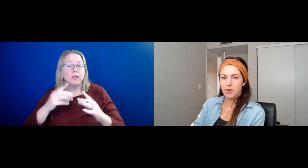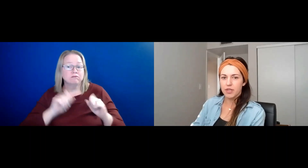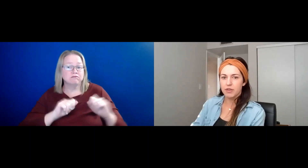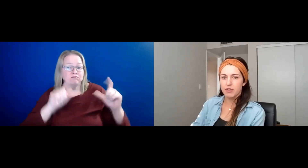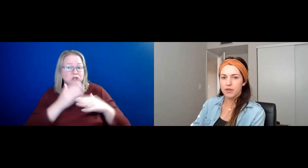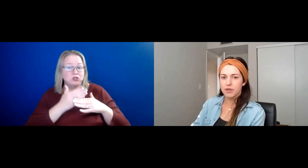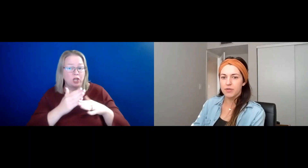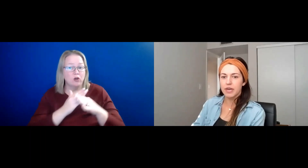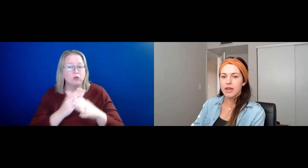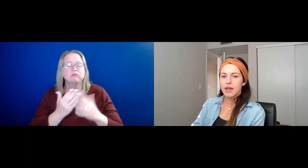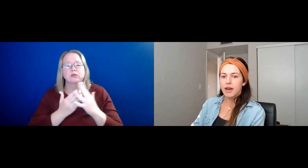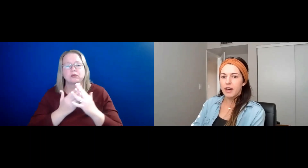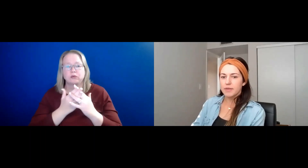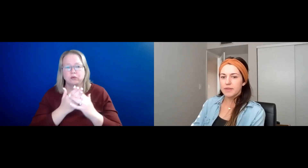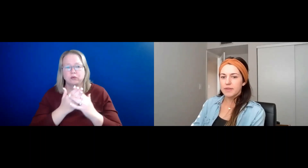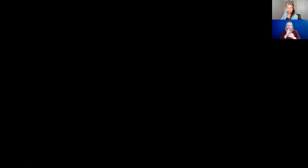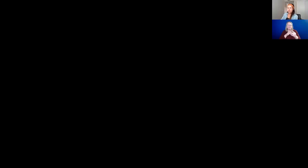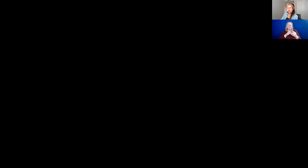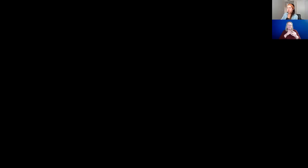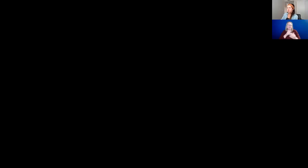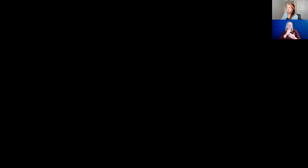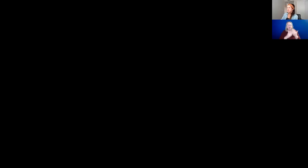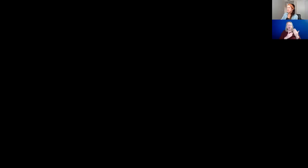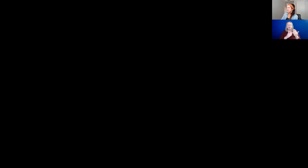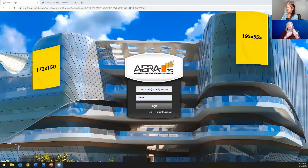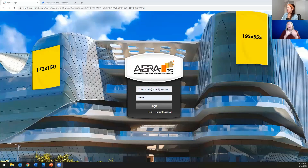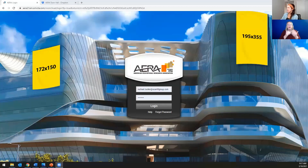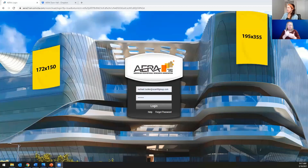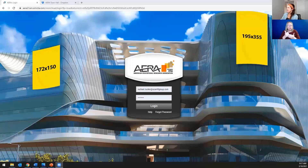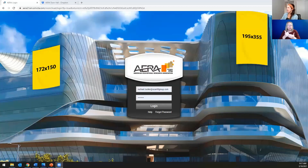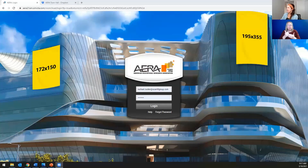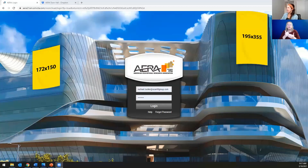walking you through some very helpful features 12:17:58 for the